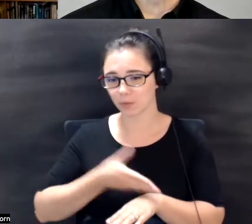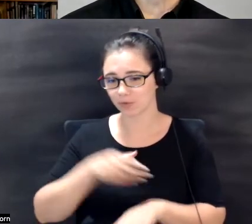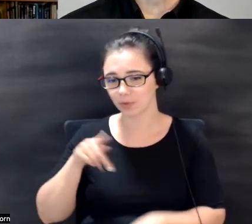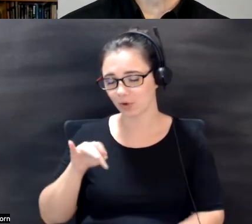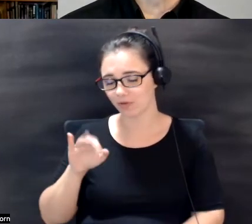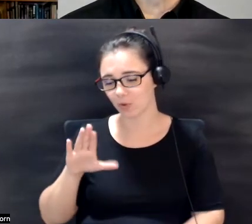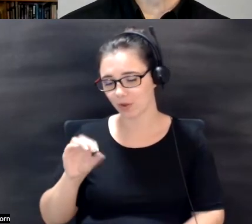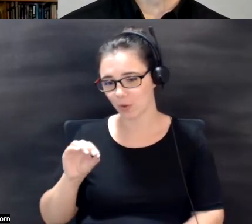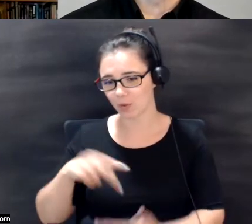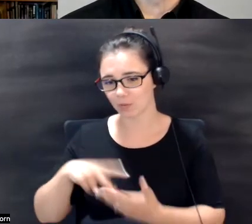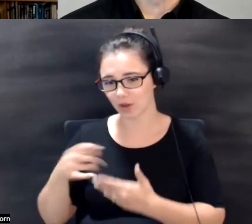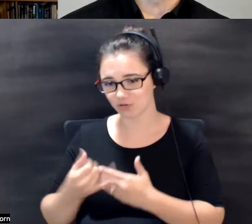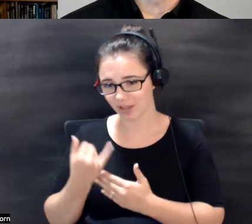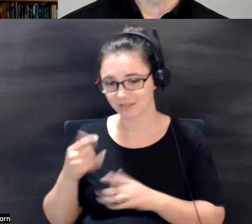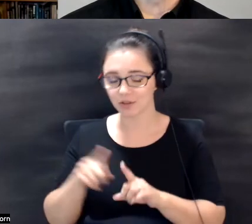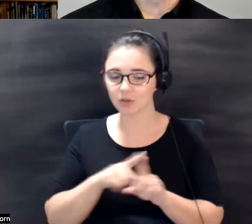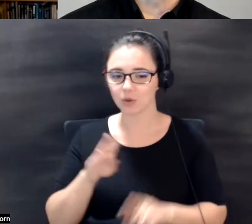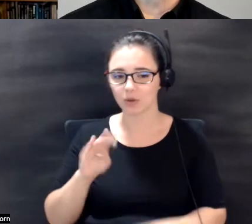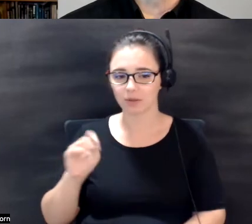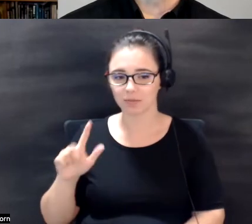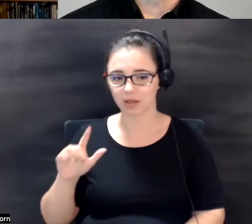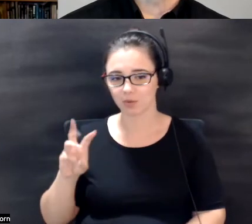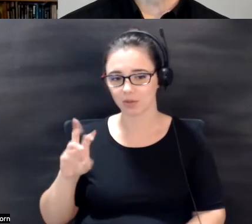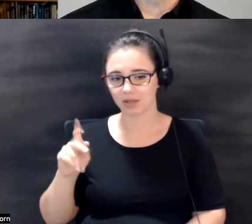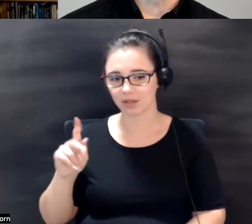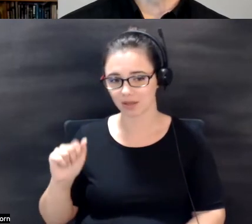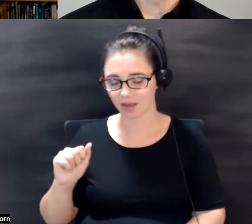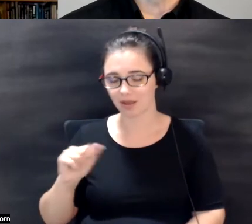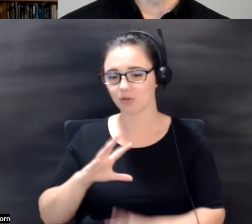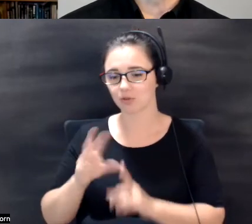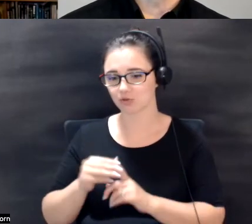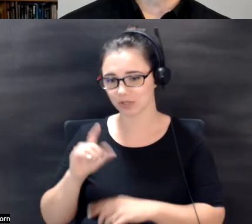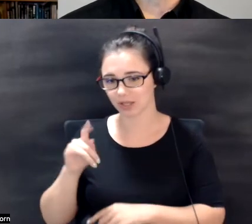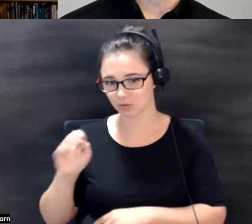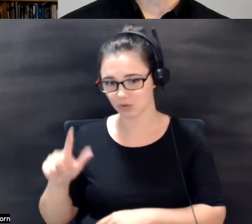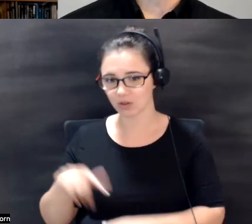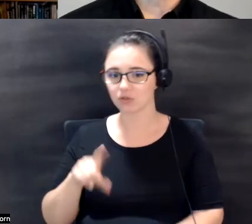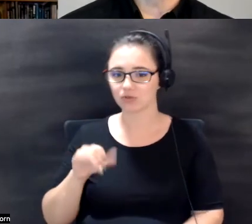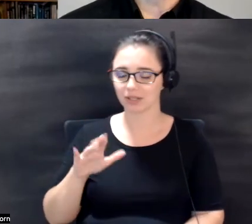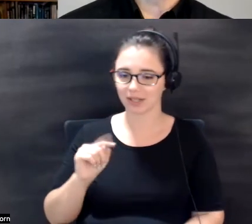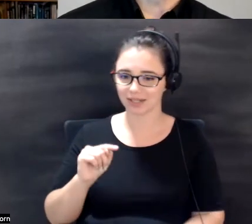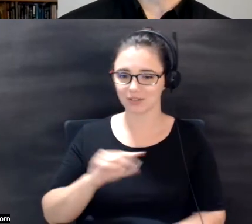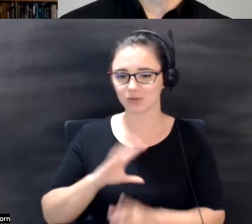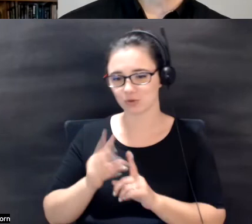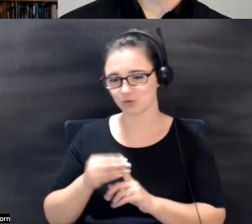and also the Billerica Cultural Council and the Dracut Cultural Council. Thank you very much. Thank you so much.